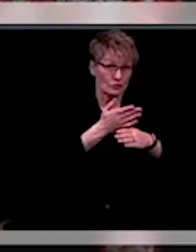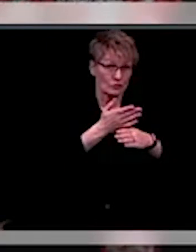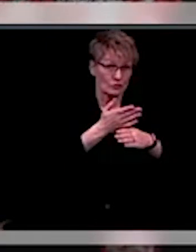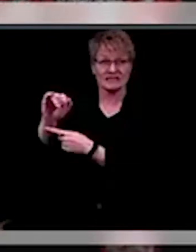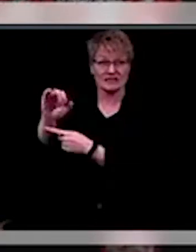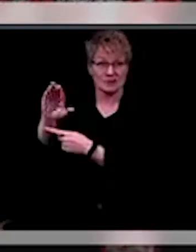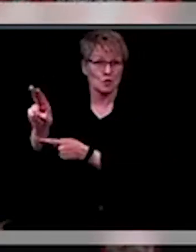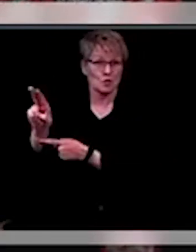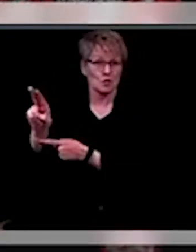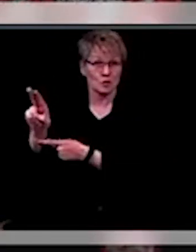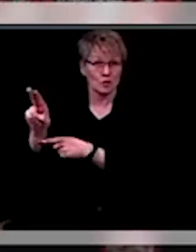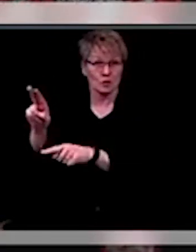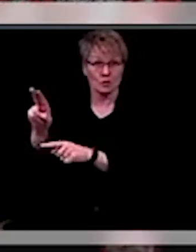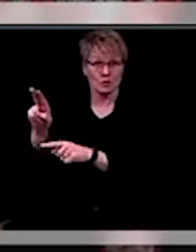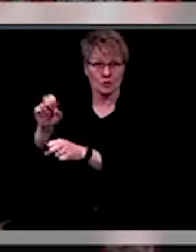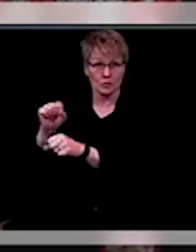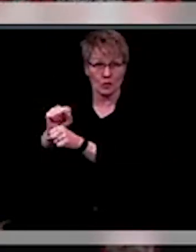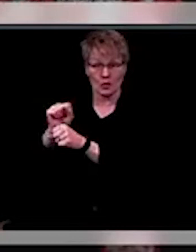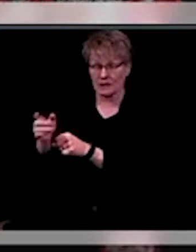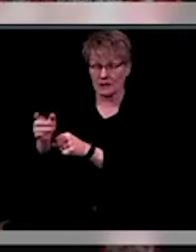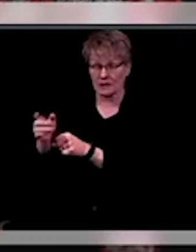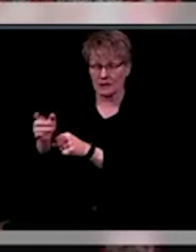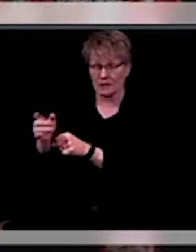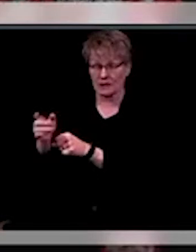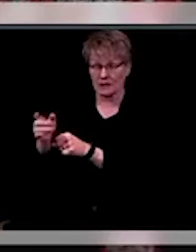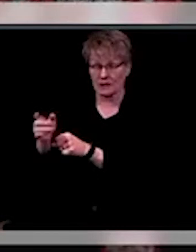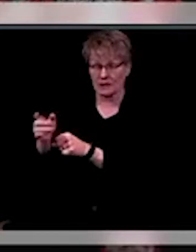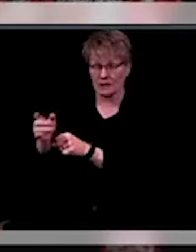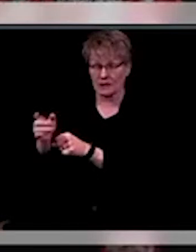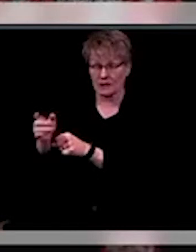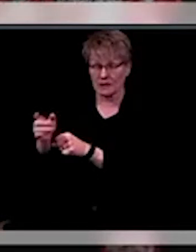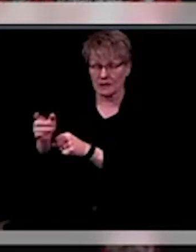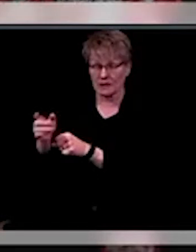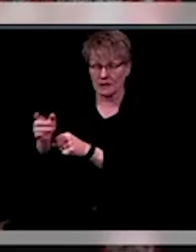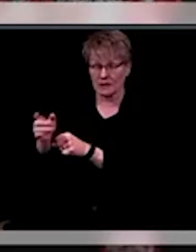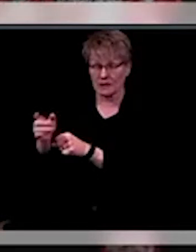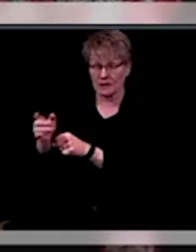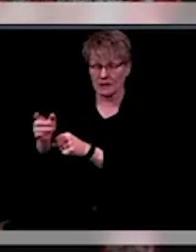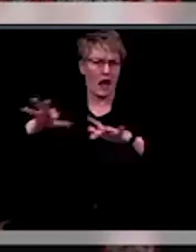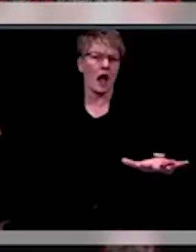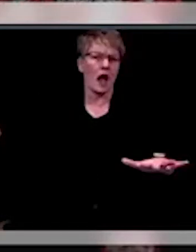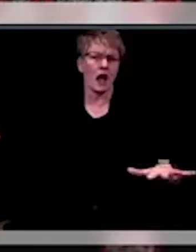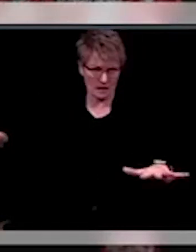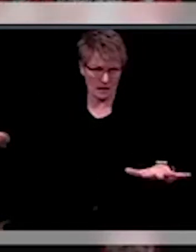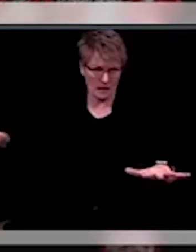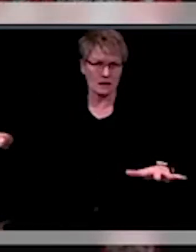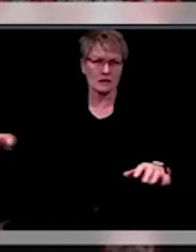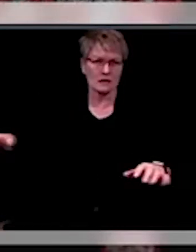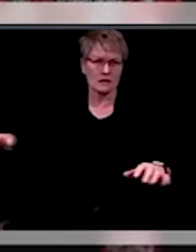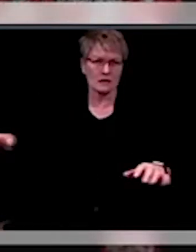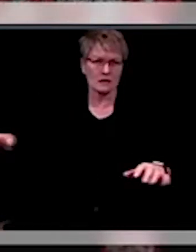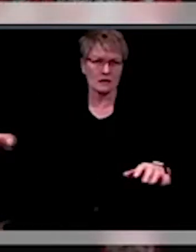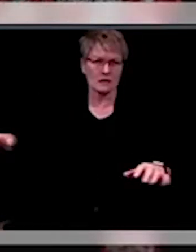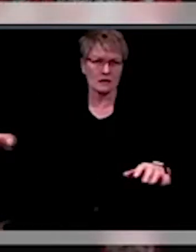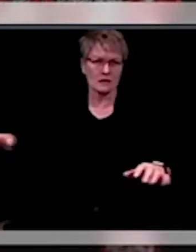They've overwhelmed the hospitals. They're having to stretch their ICU nurses